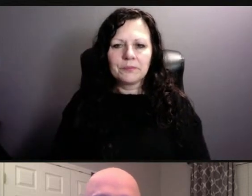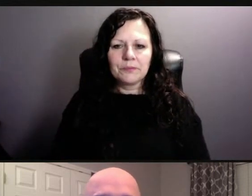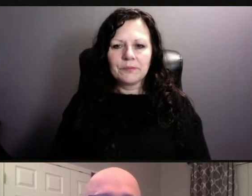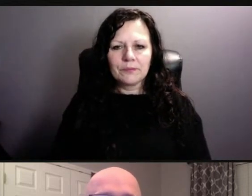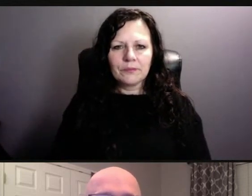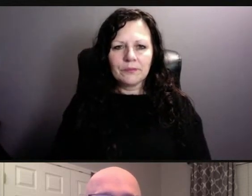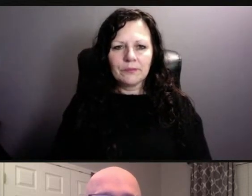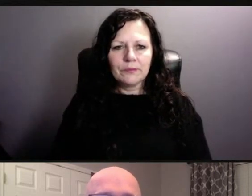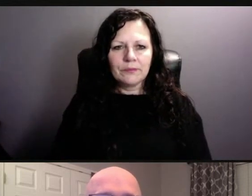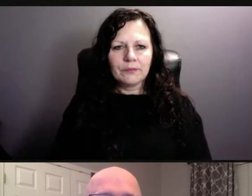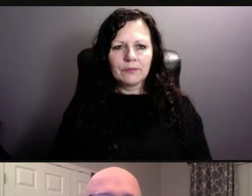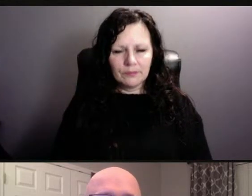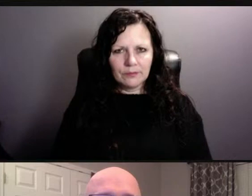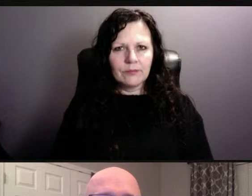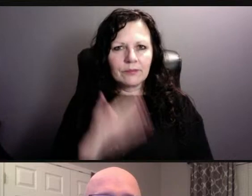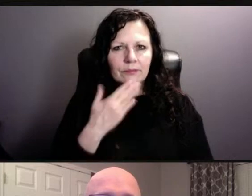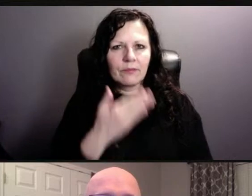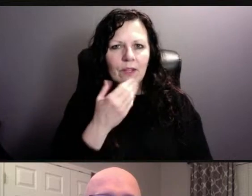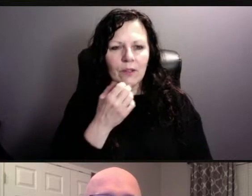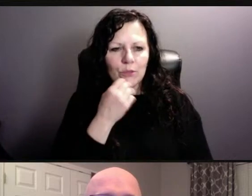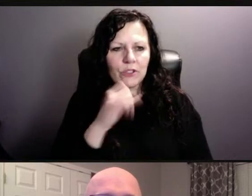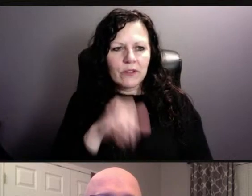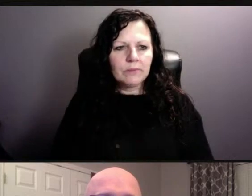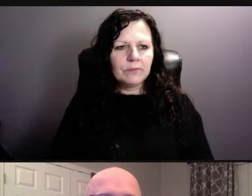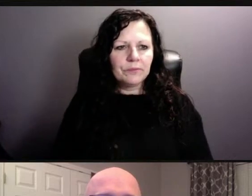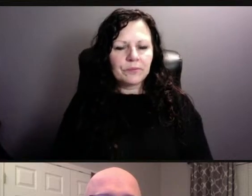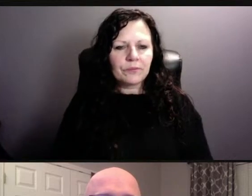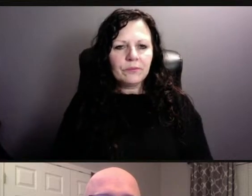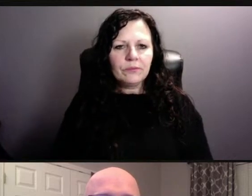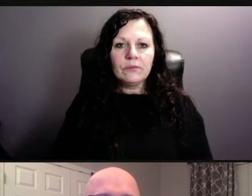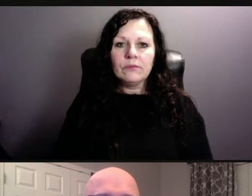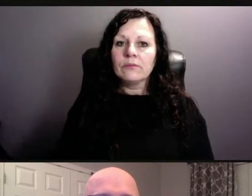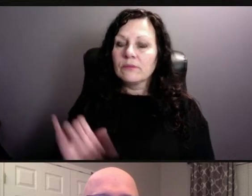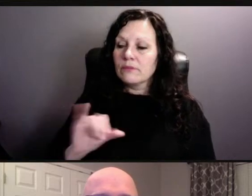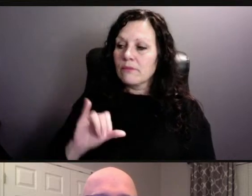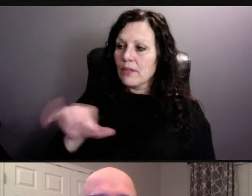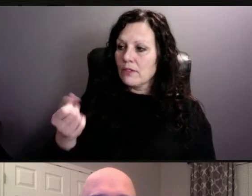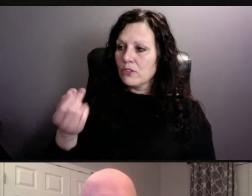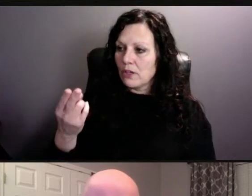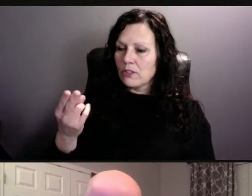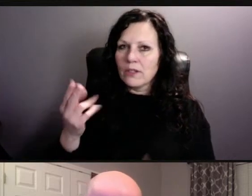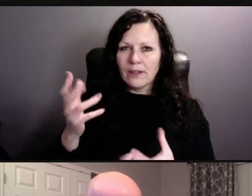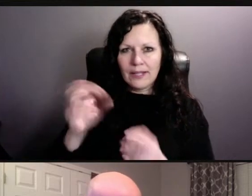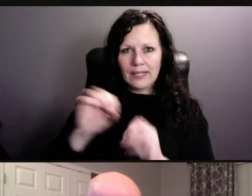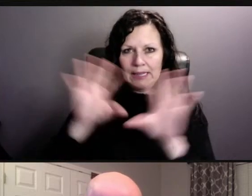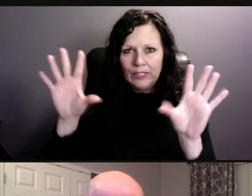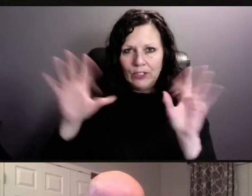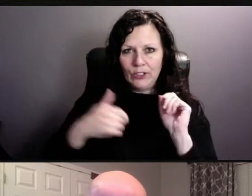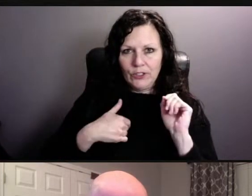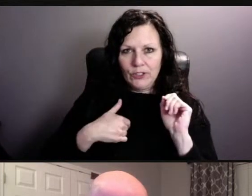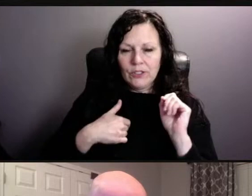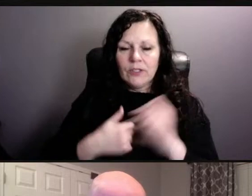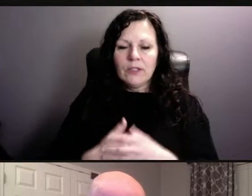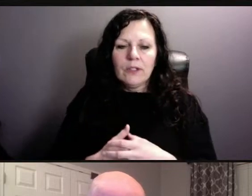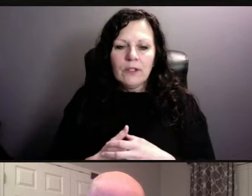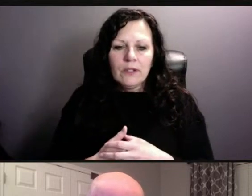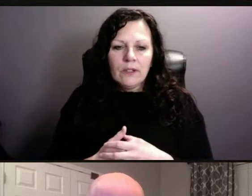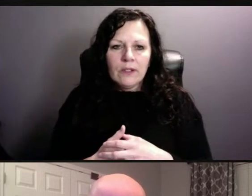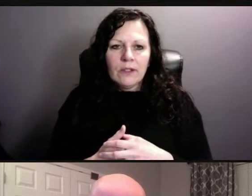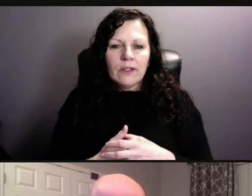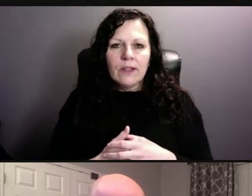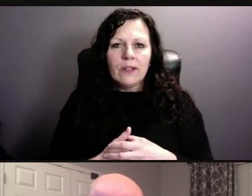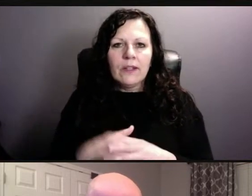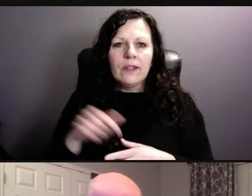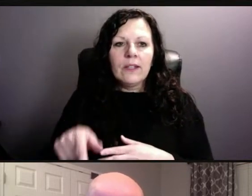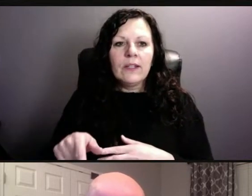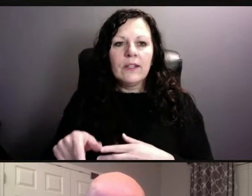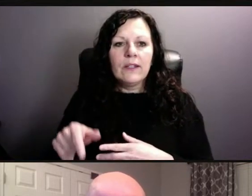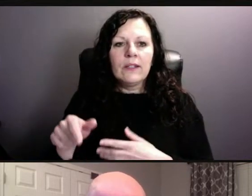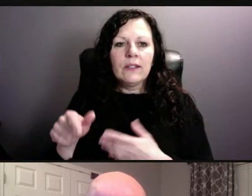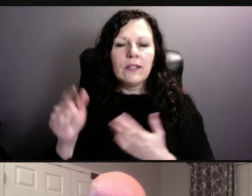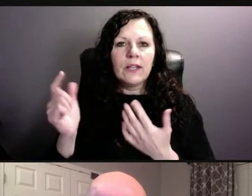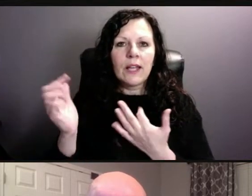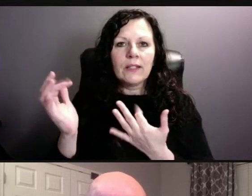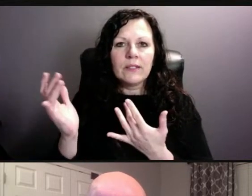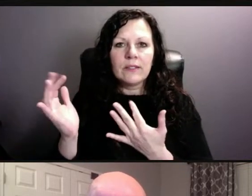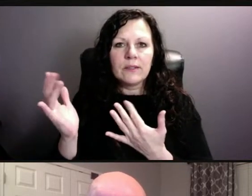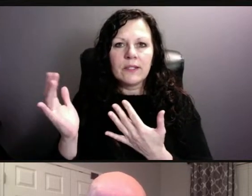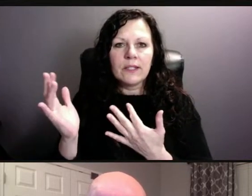THAT THAT HELP THAT WOULD HELP